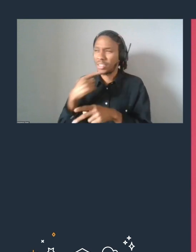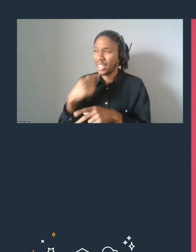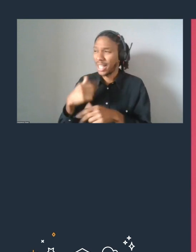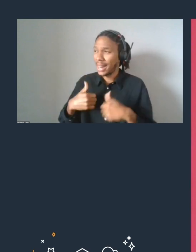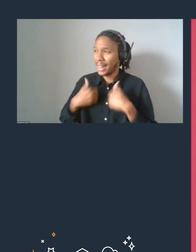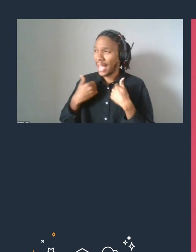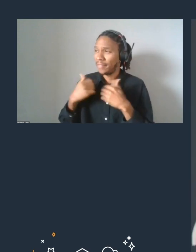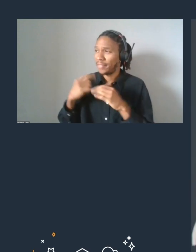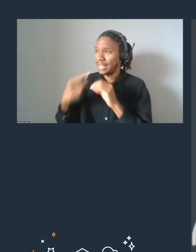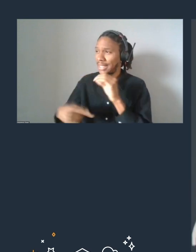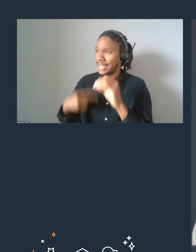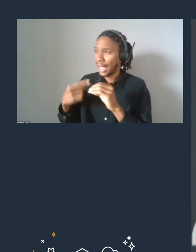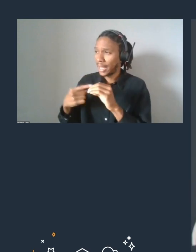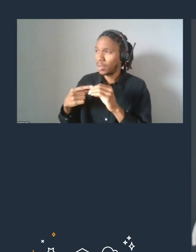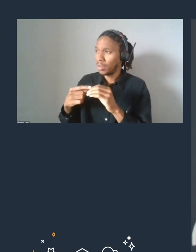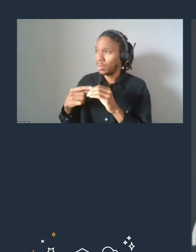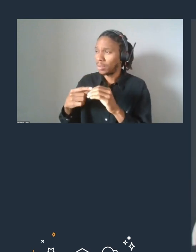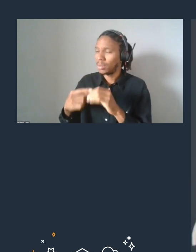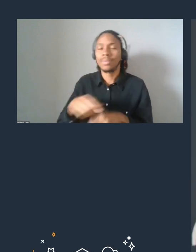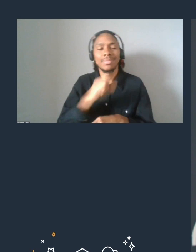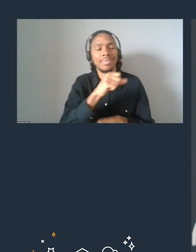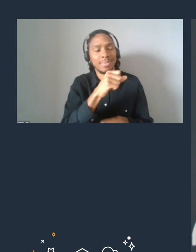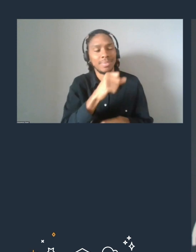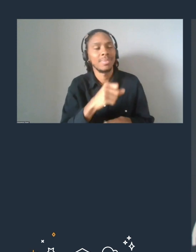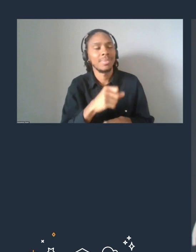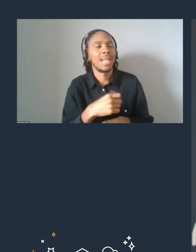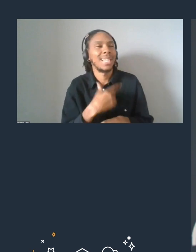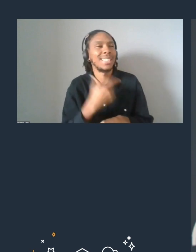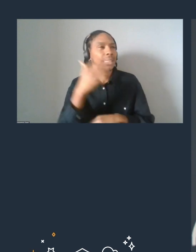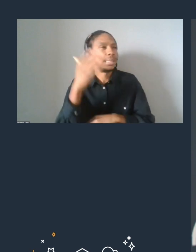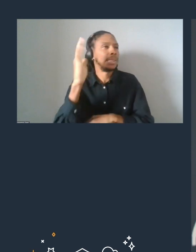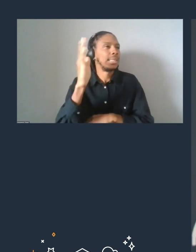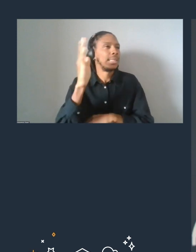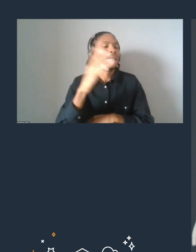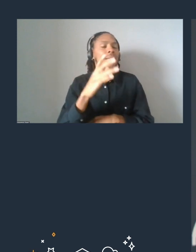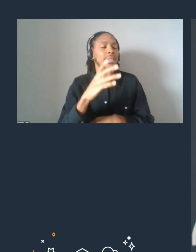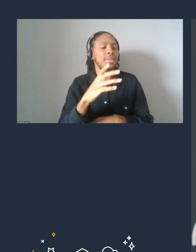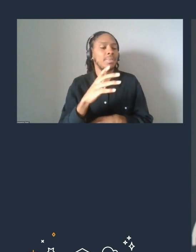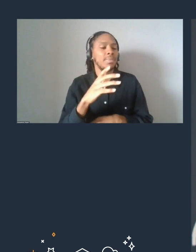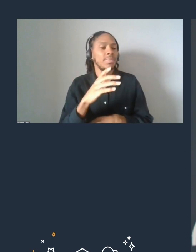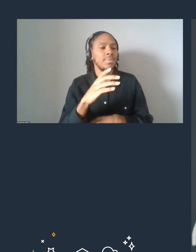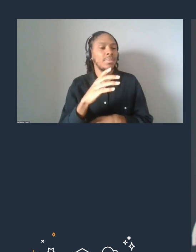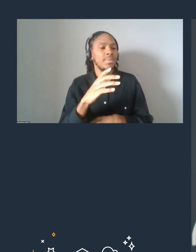to help with that. Yes. Yeah. As it was mentioning in my slide on this topic,